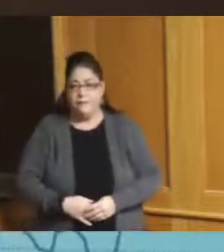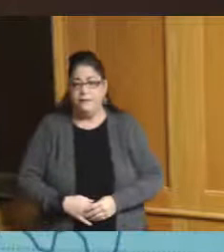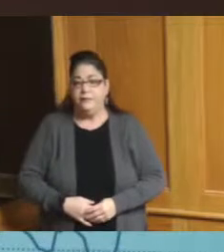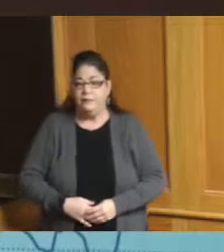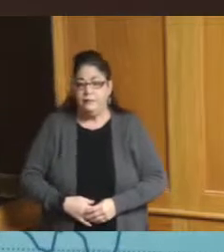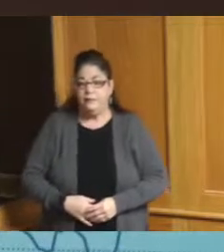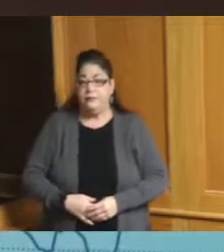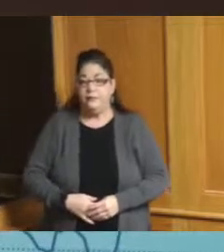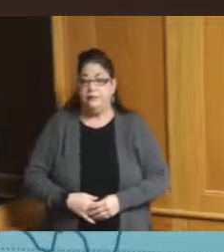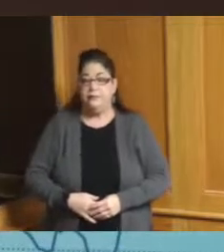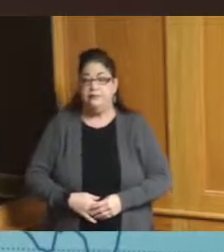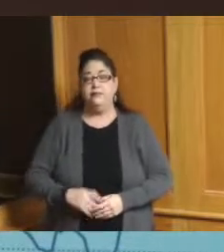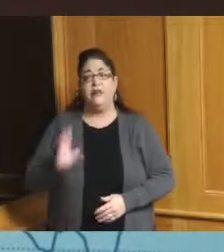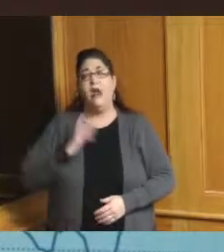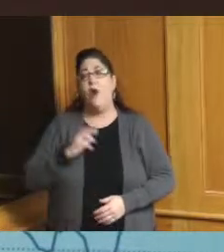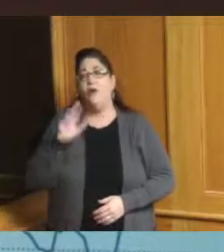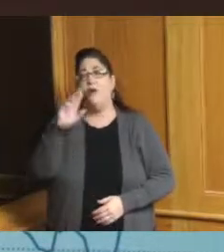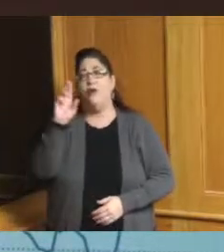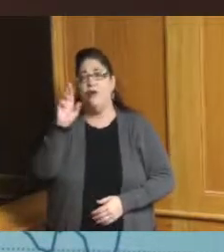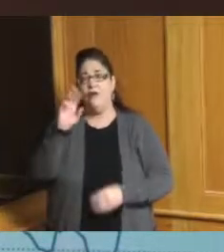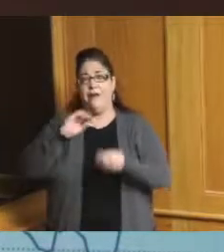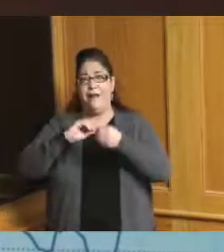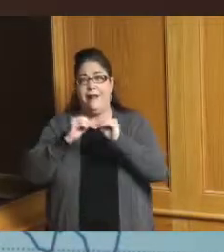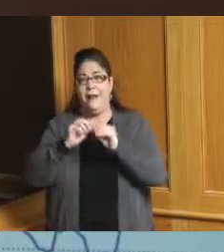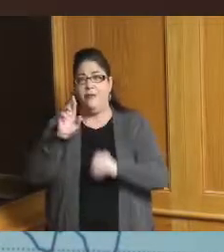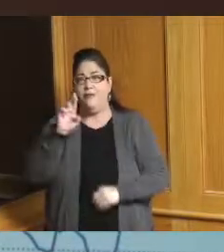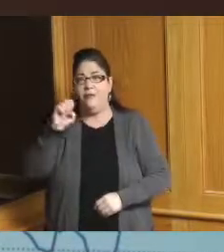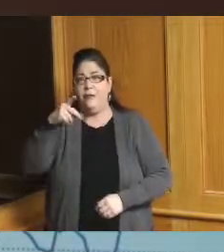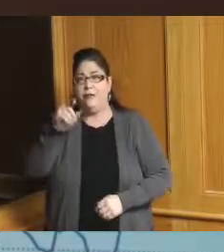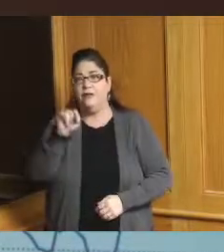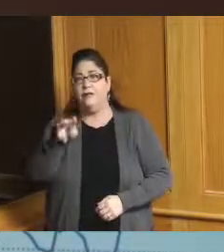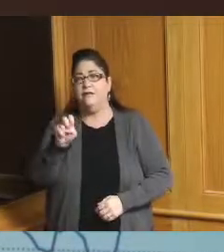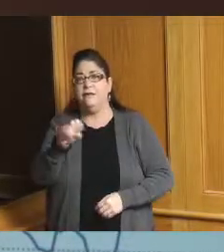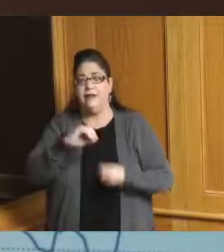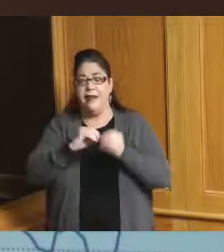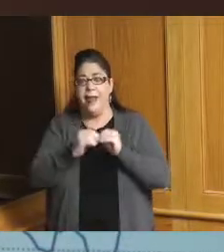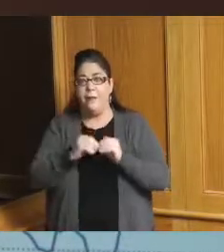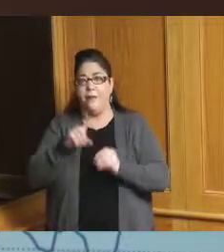our reproductive number this morning is at 1.21 for the region we're at 1.27